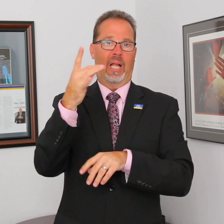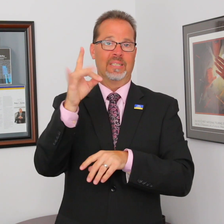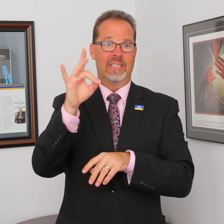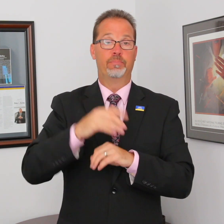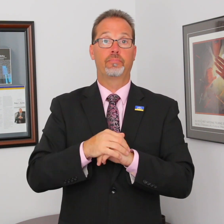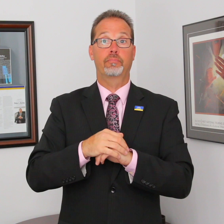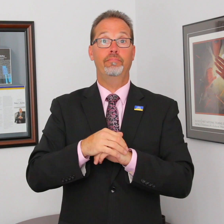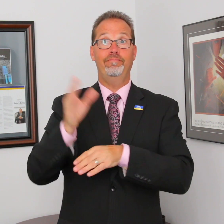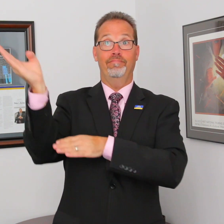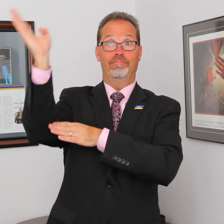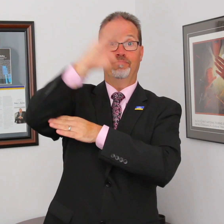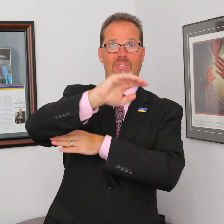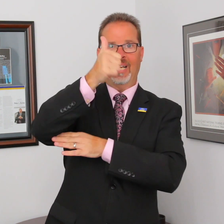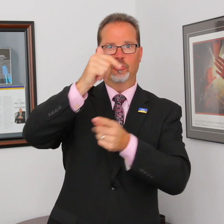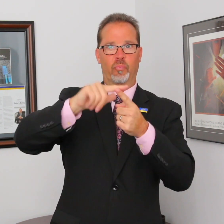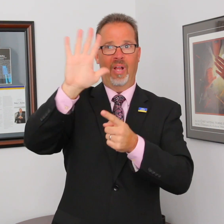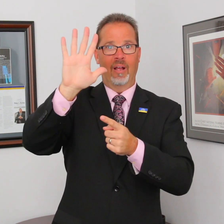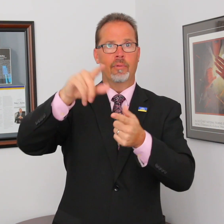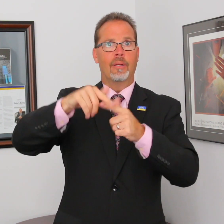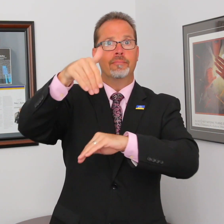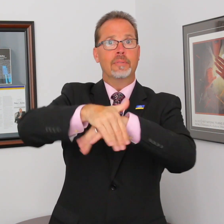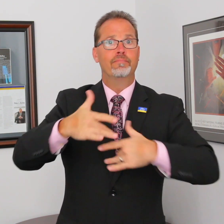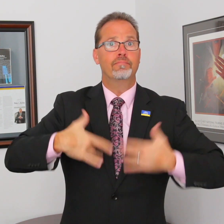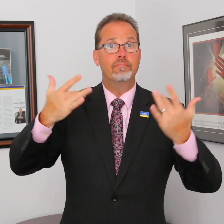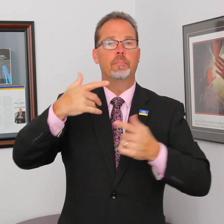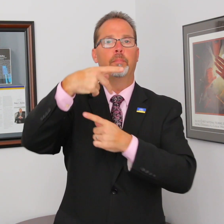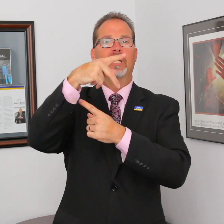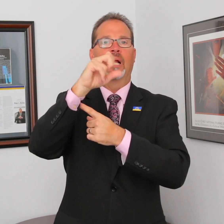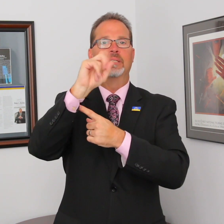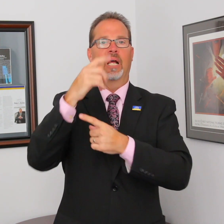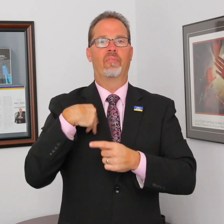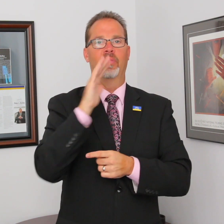also going to be having their annual holiday Bazaar on November 18th from 10:00 to 5:00 and